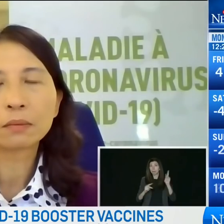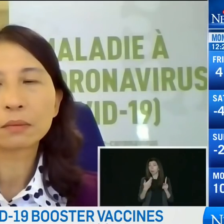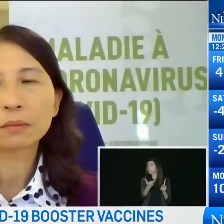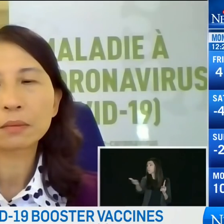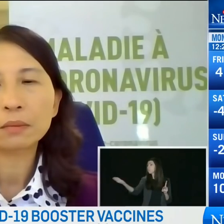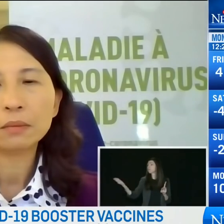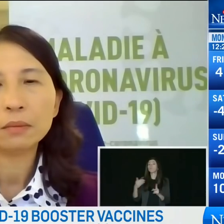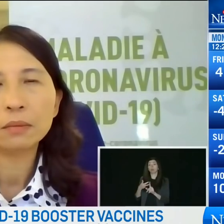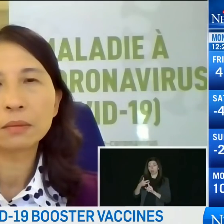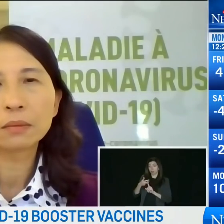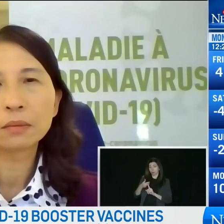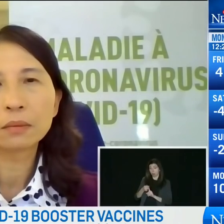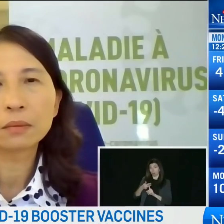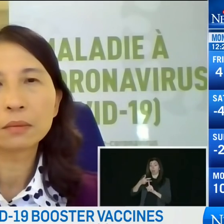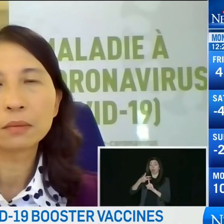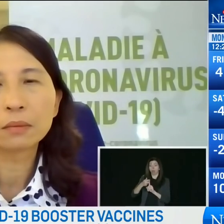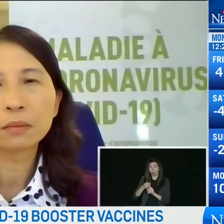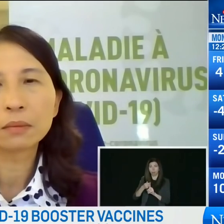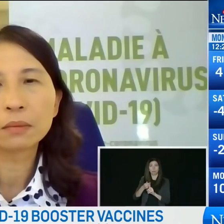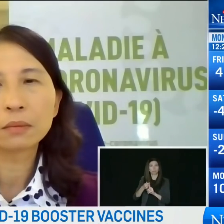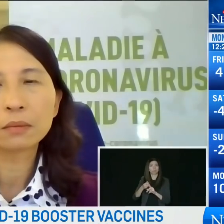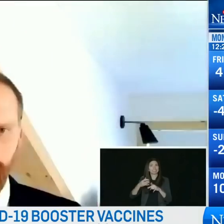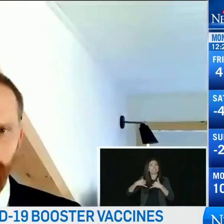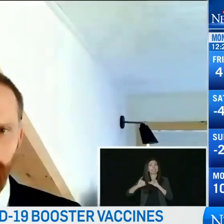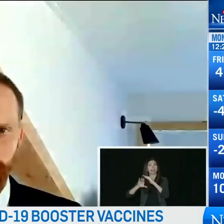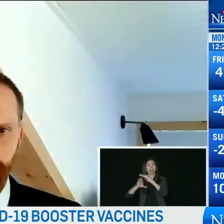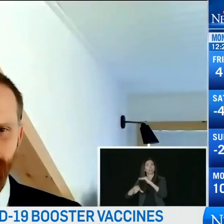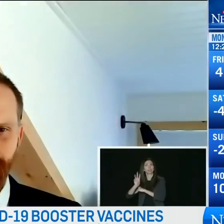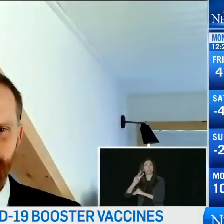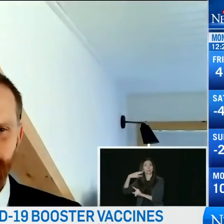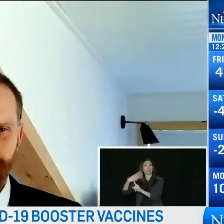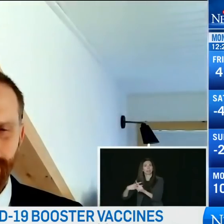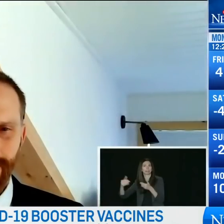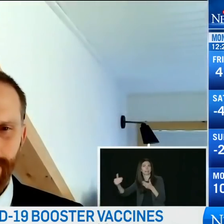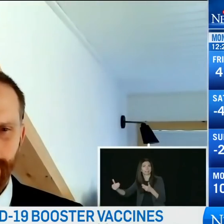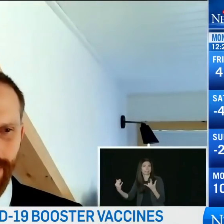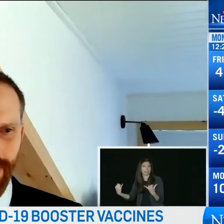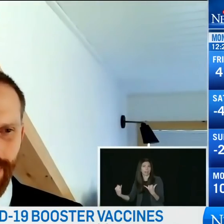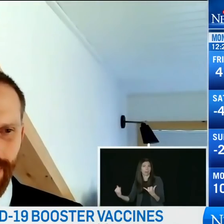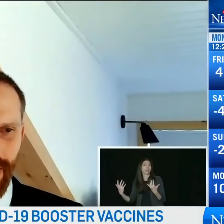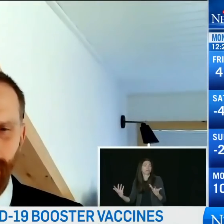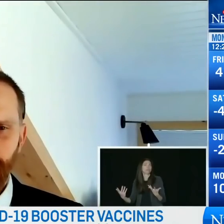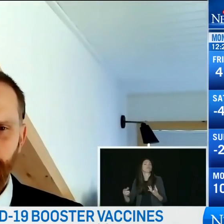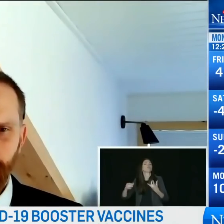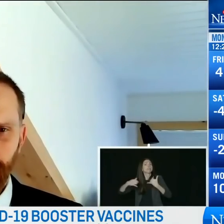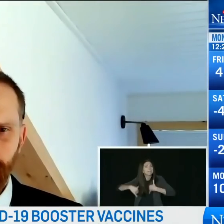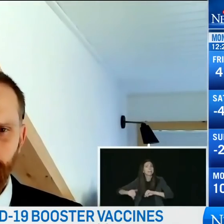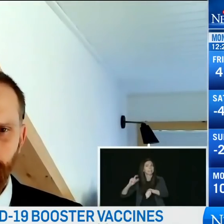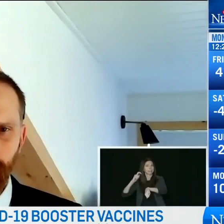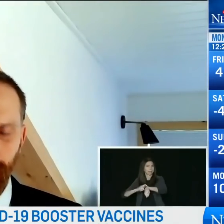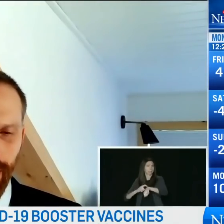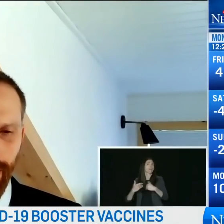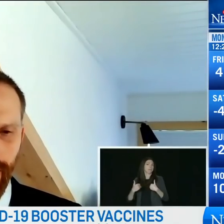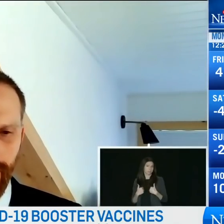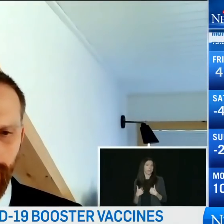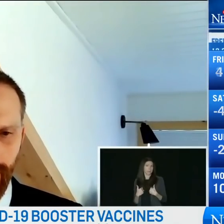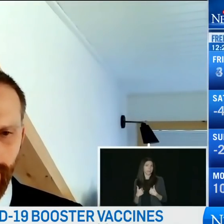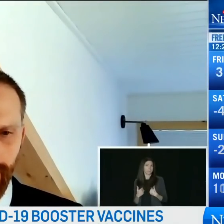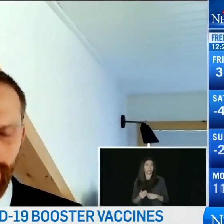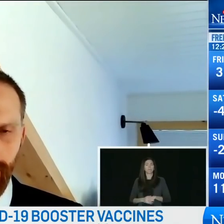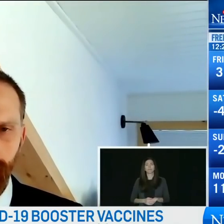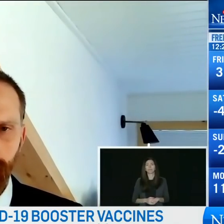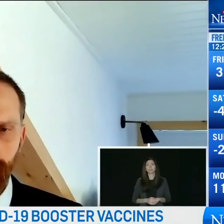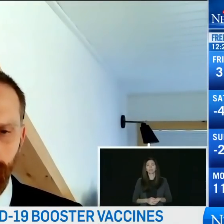PROBABLY HAVEN'T REACHED THAT